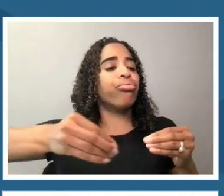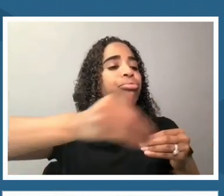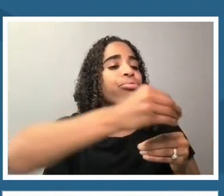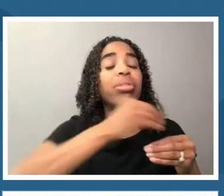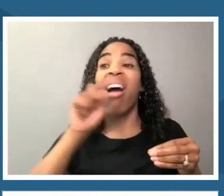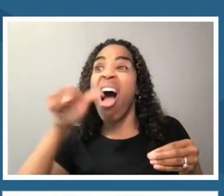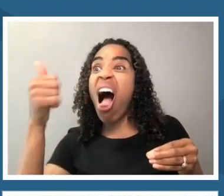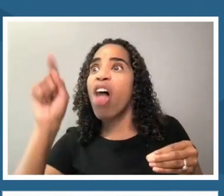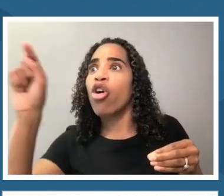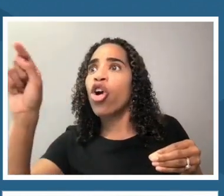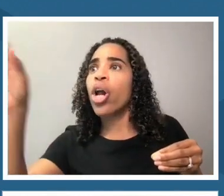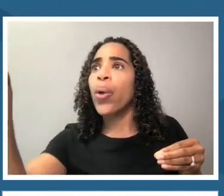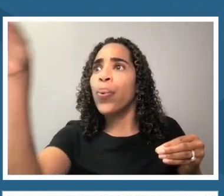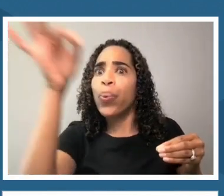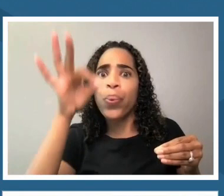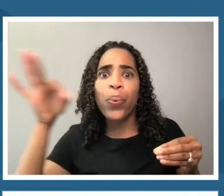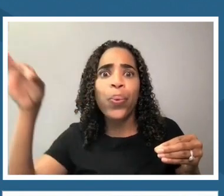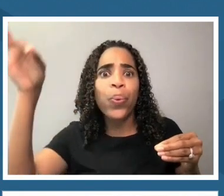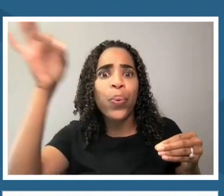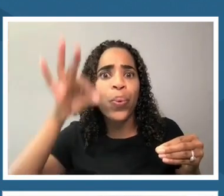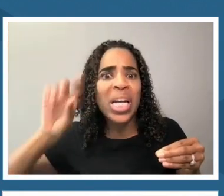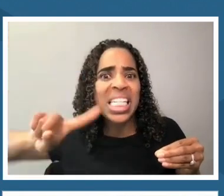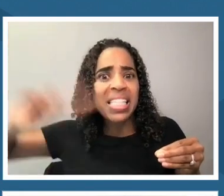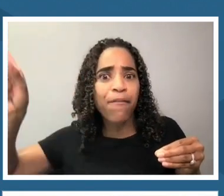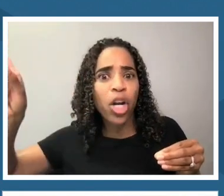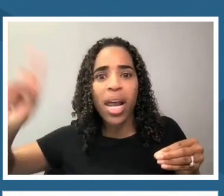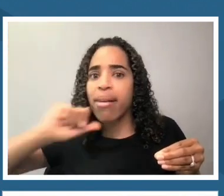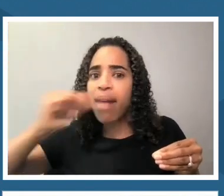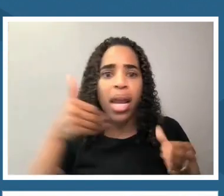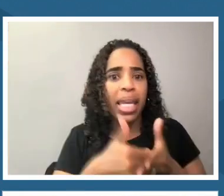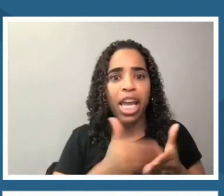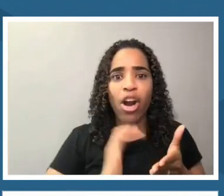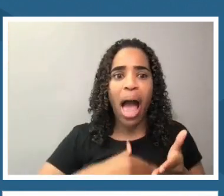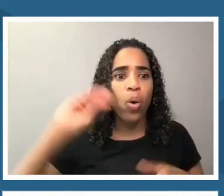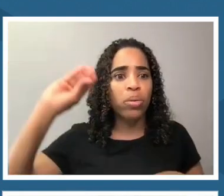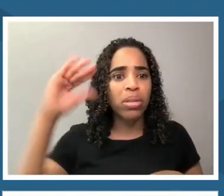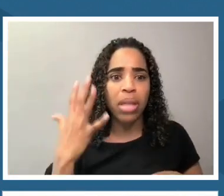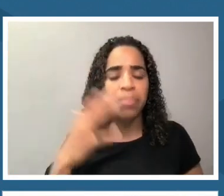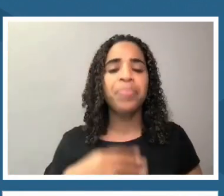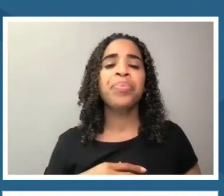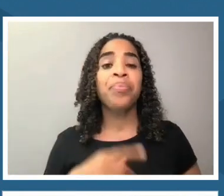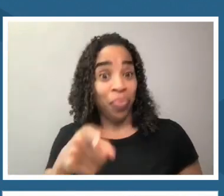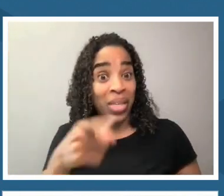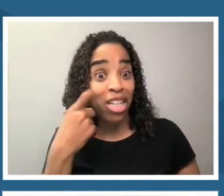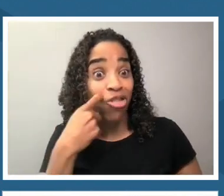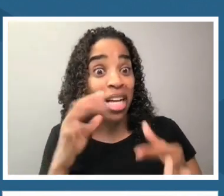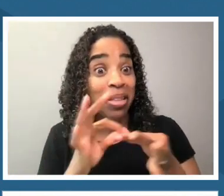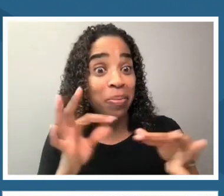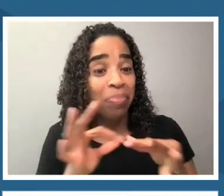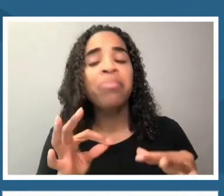um and as mary was saying earlier we